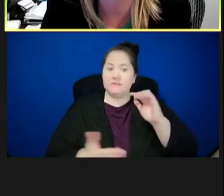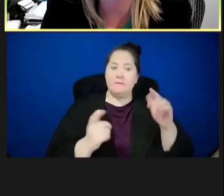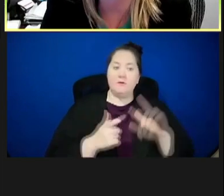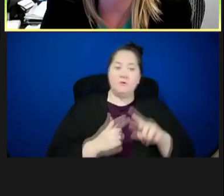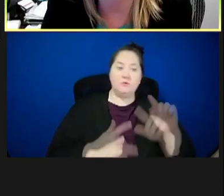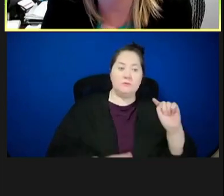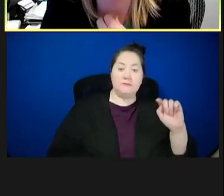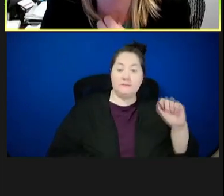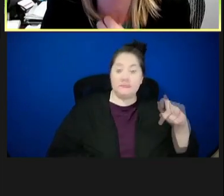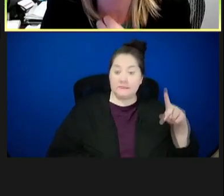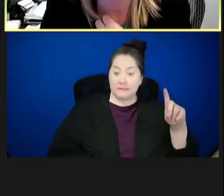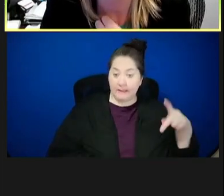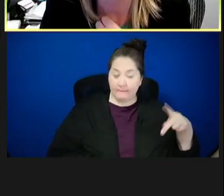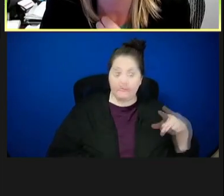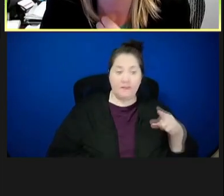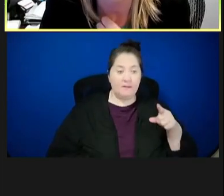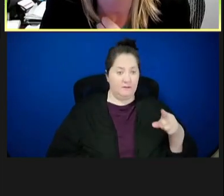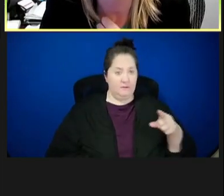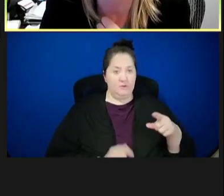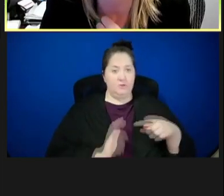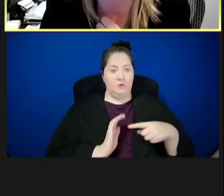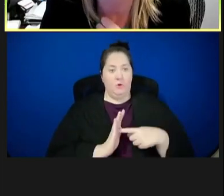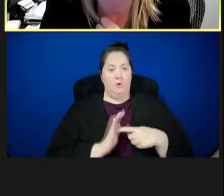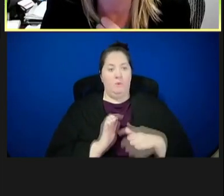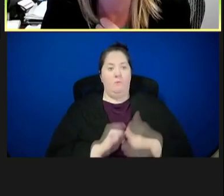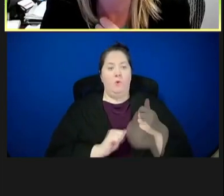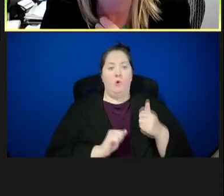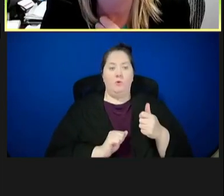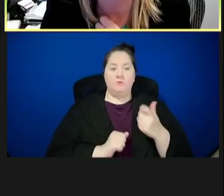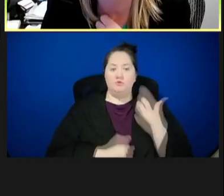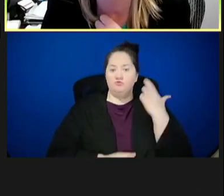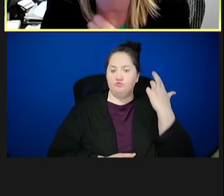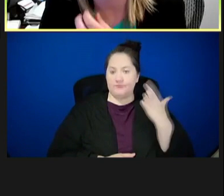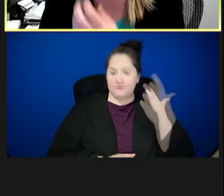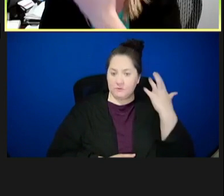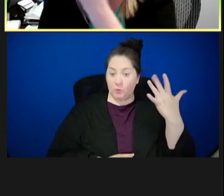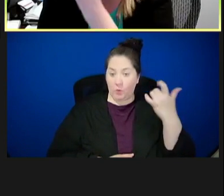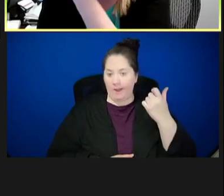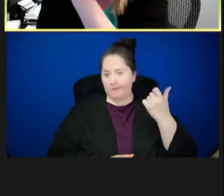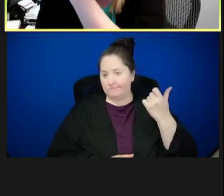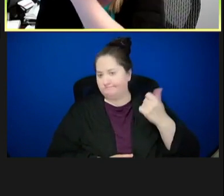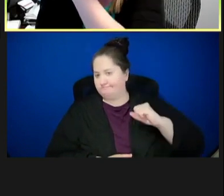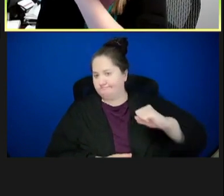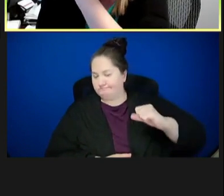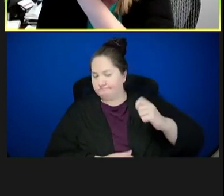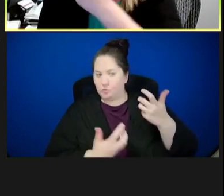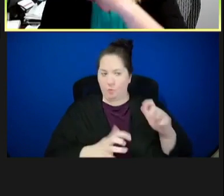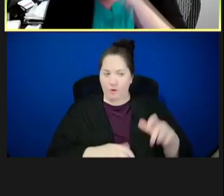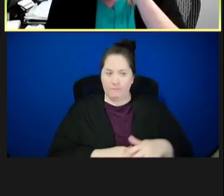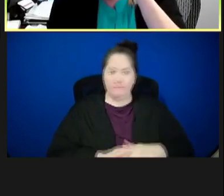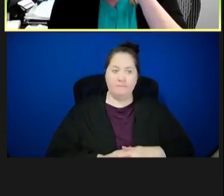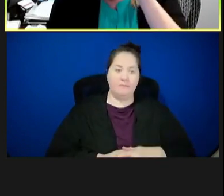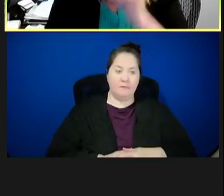and this figure shows the most common perceived reasons for refusal of the influenza vaccine. You